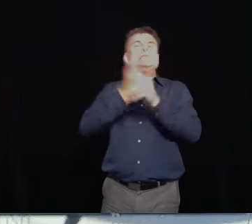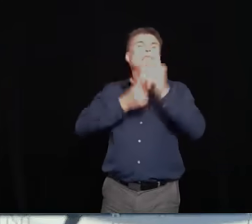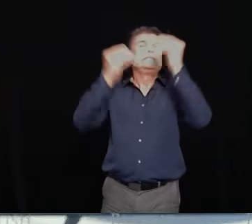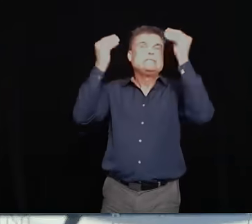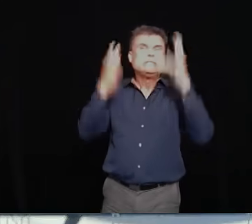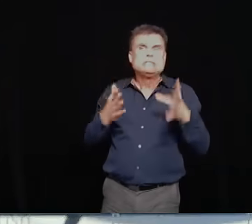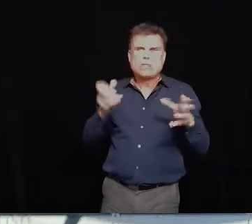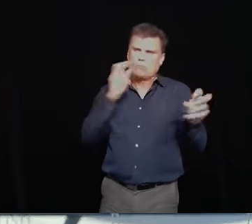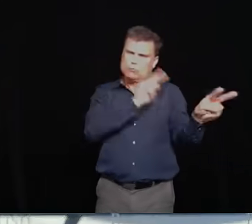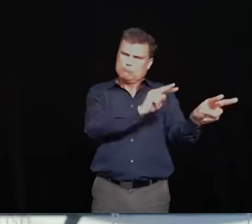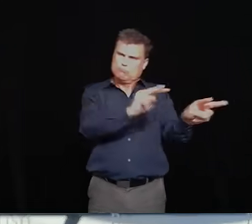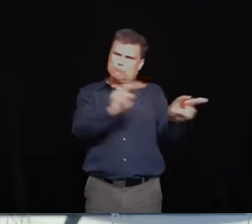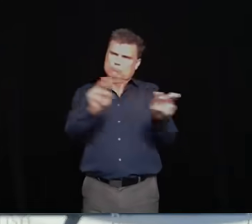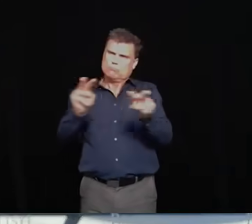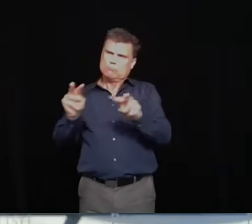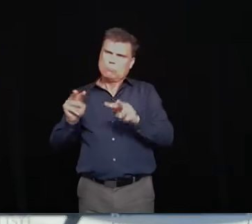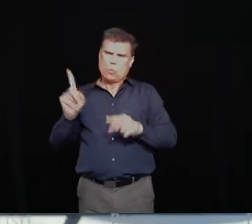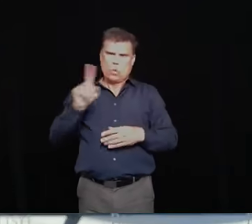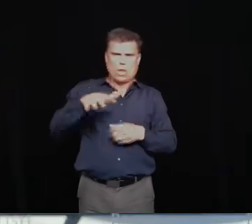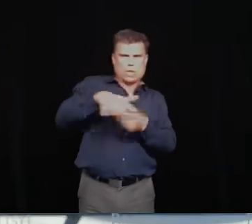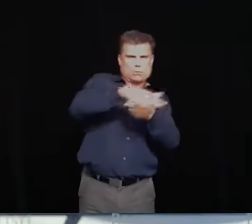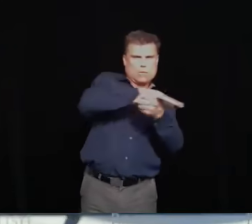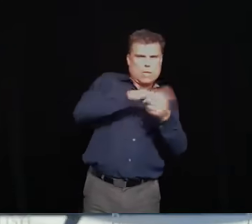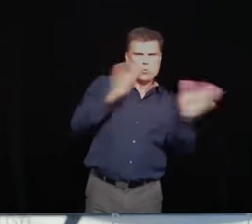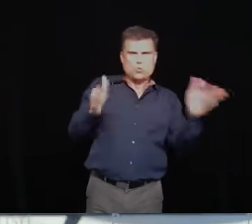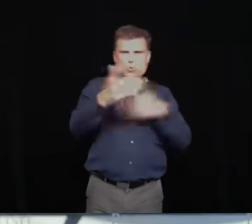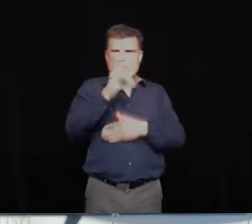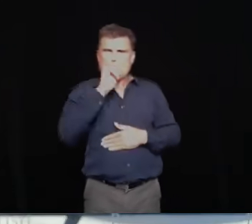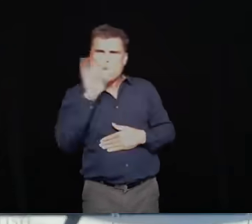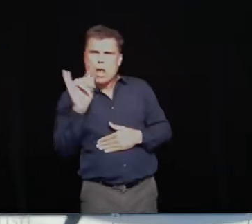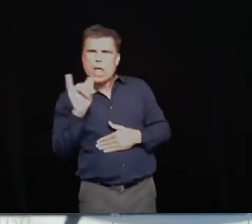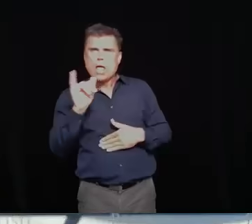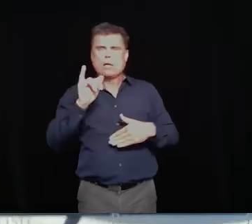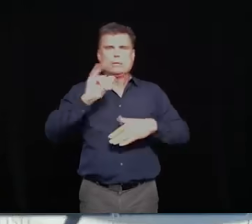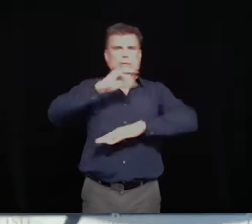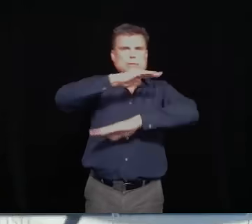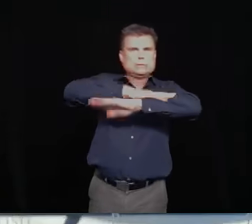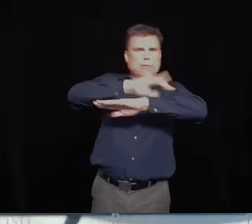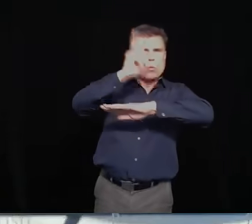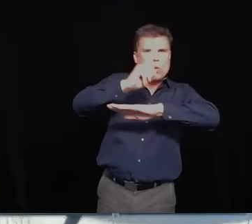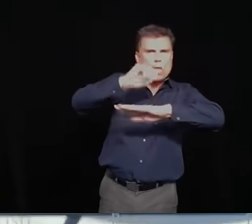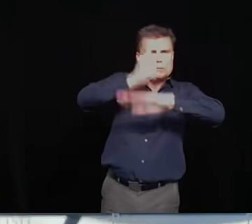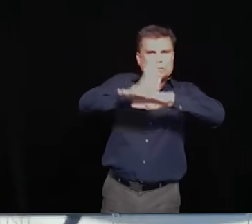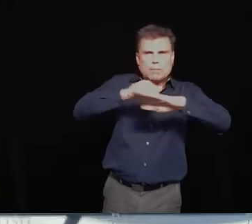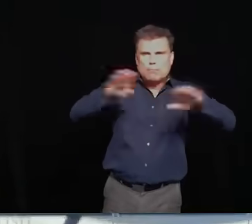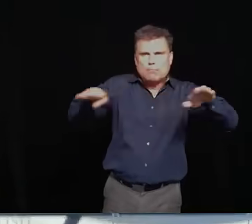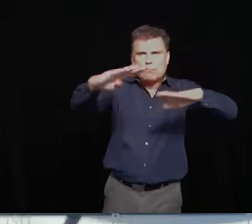. You will not be audible until I call your name. We began the day with CBD.